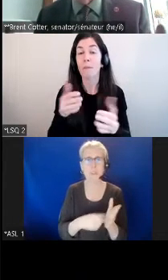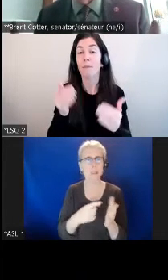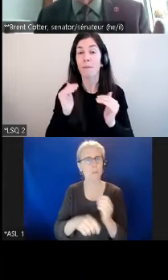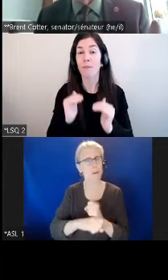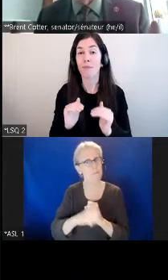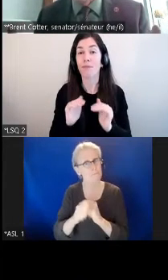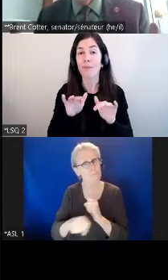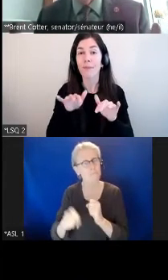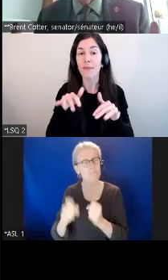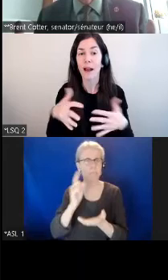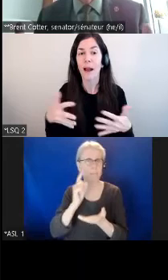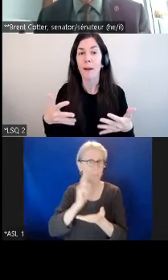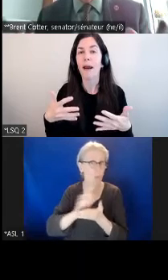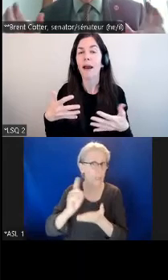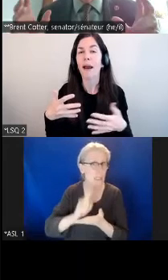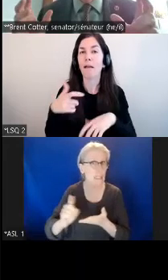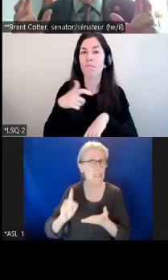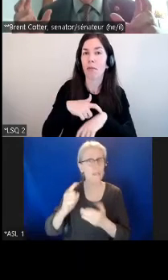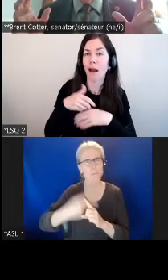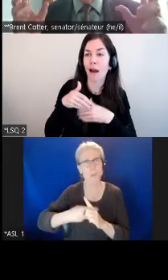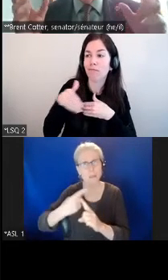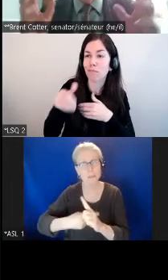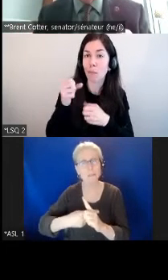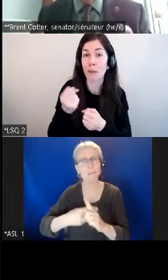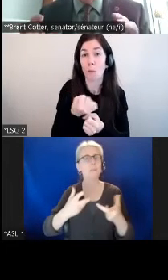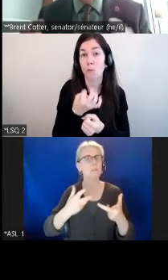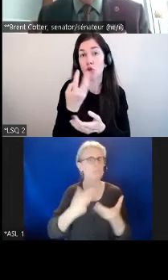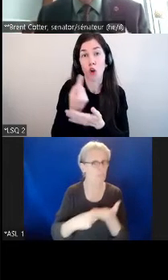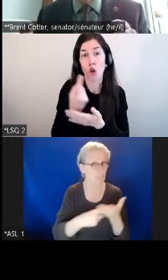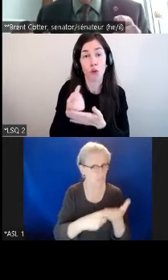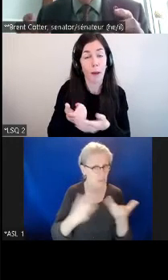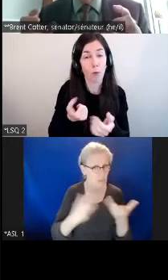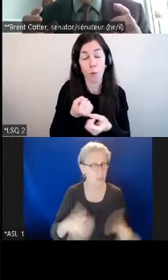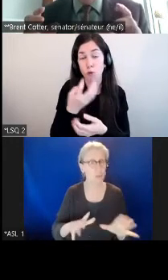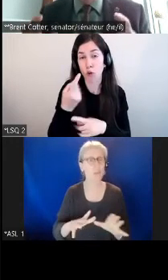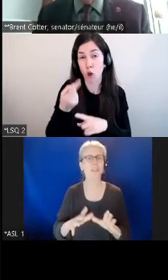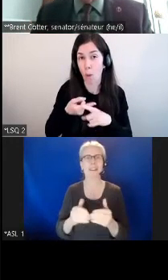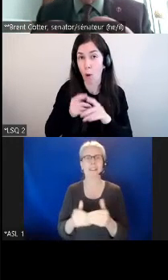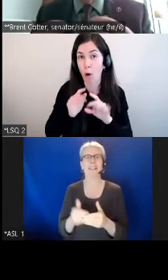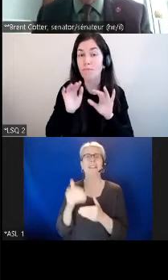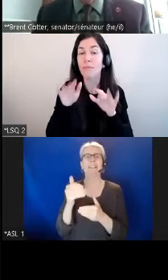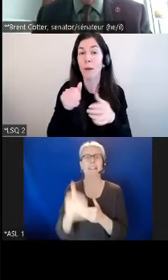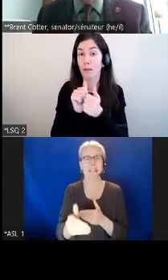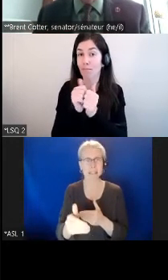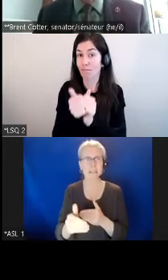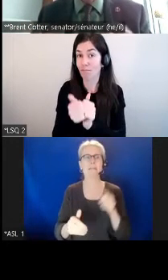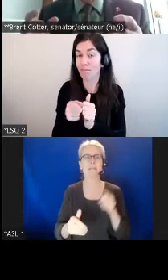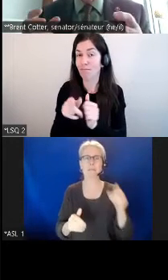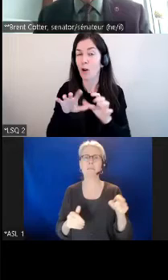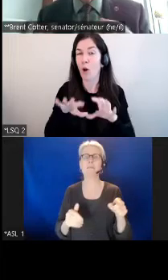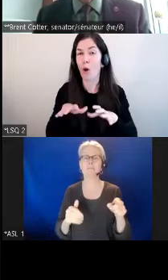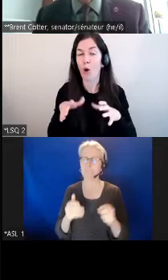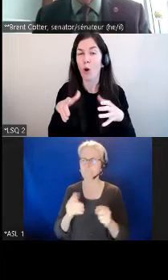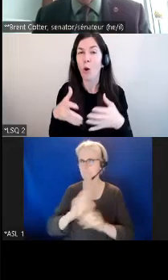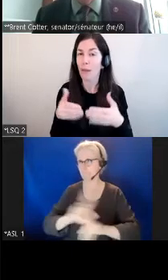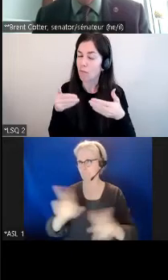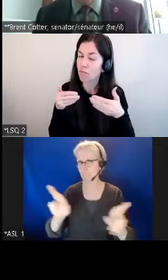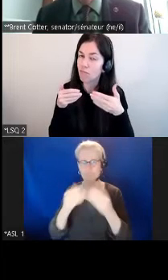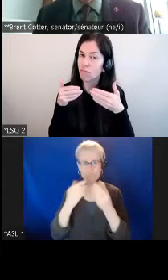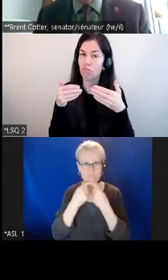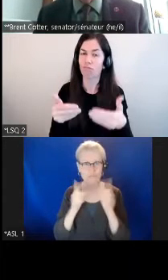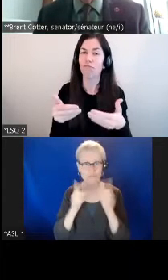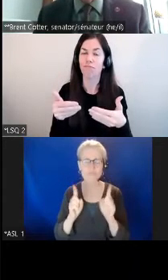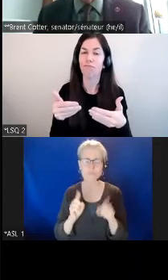MEANING WEEKS OR MONTHS, THE COMMITTEE THEN MOVES FORWARD TO SAY WHAT IT THINKS OF THE BILL. AND